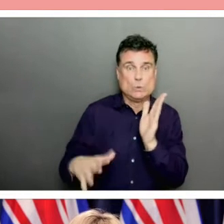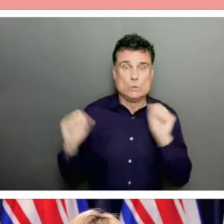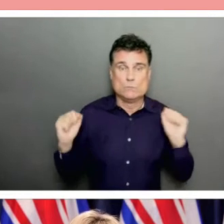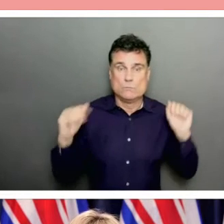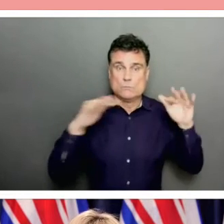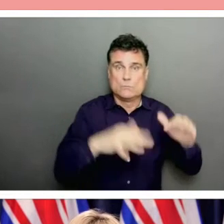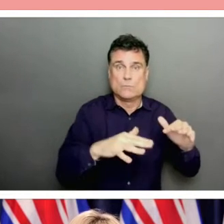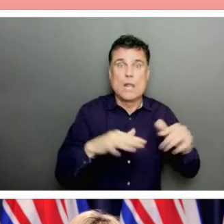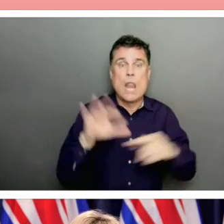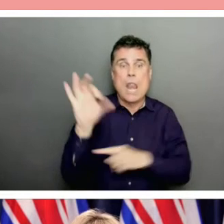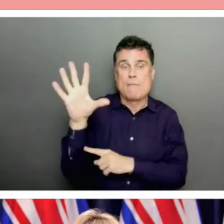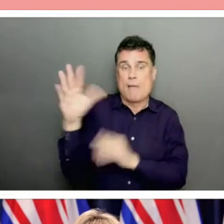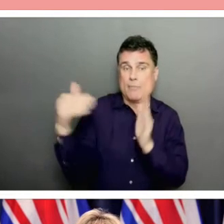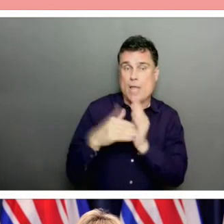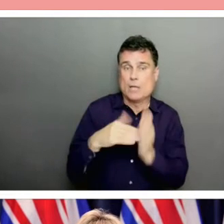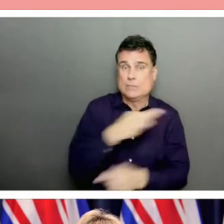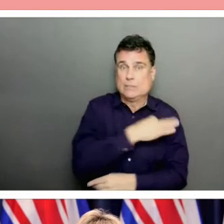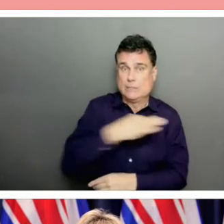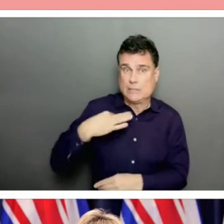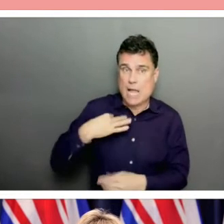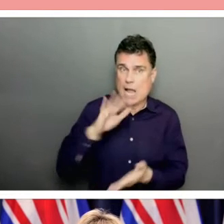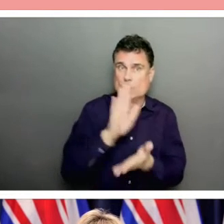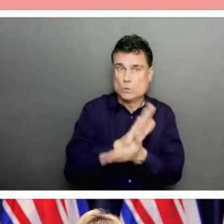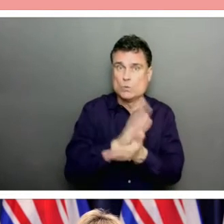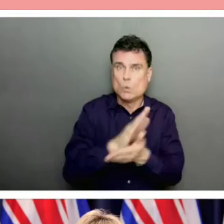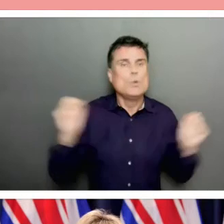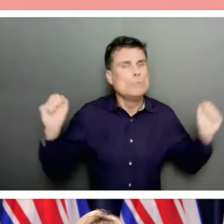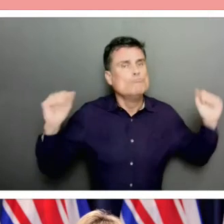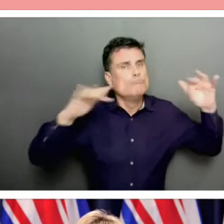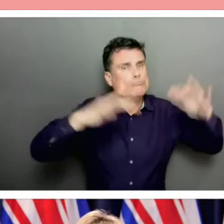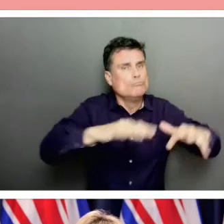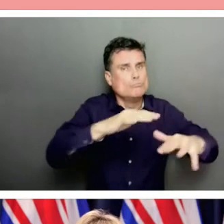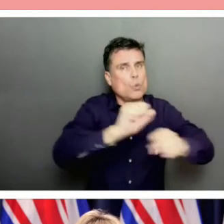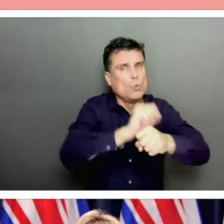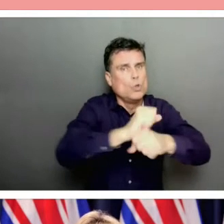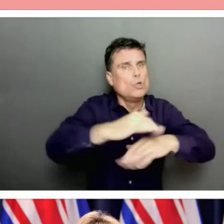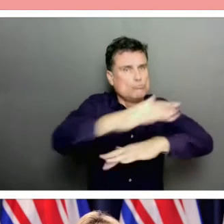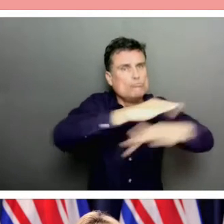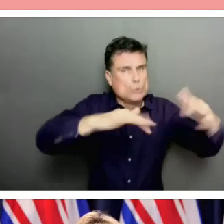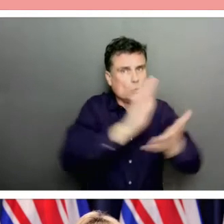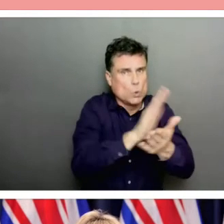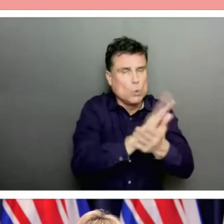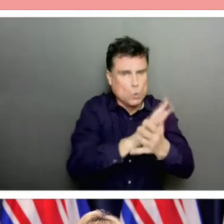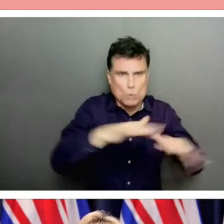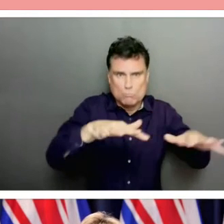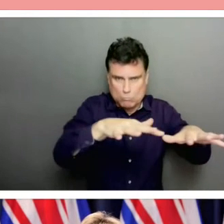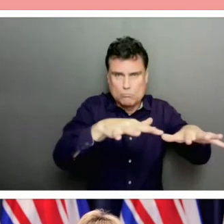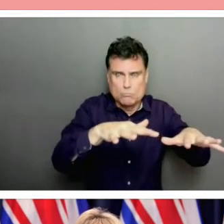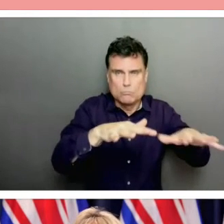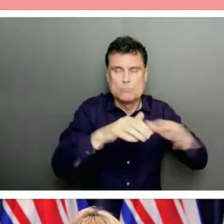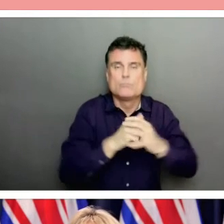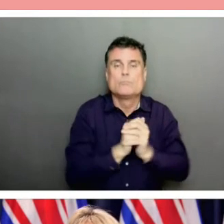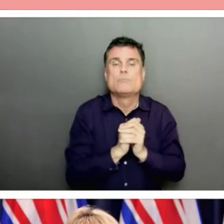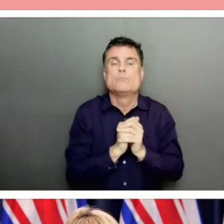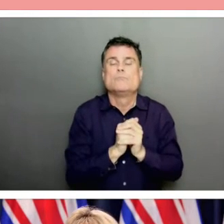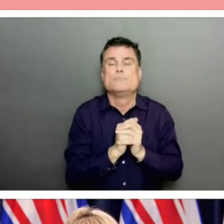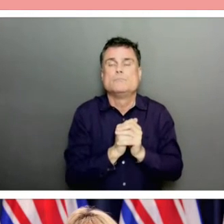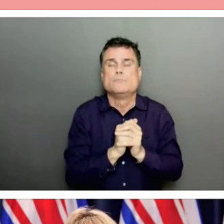events and I'll show you some of that data in a minute, at our schools. To remind people, an exposure